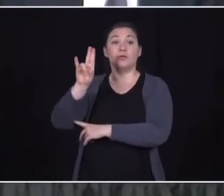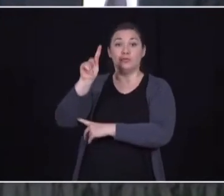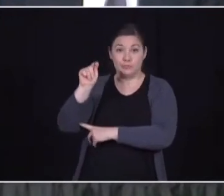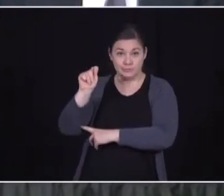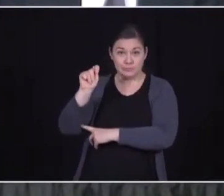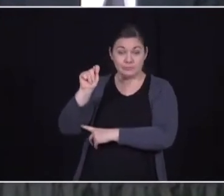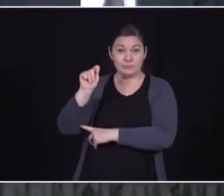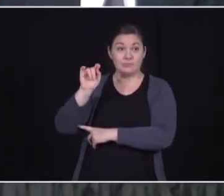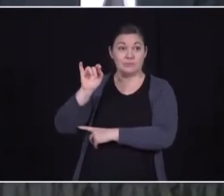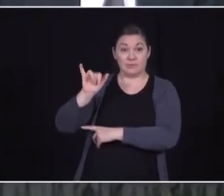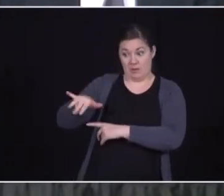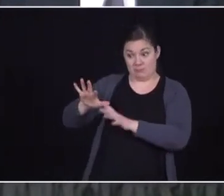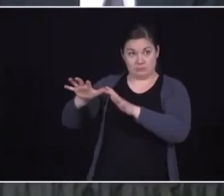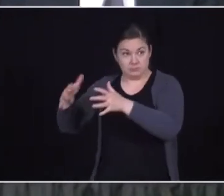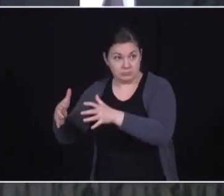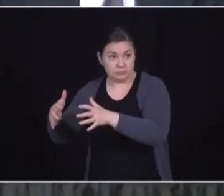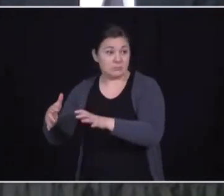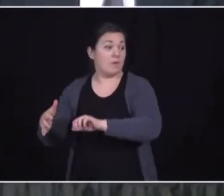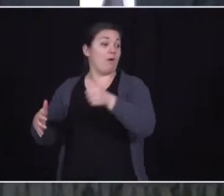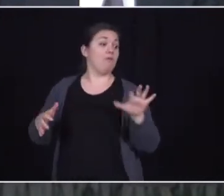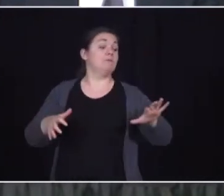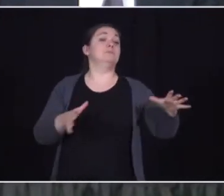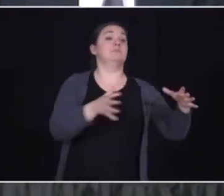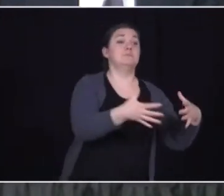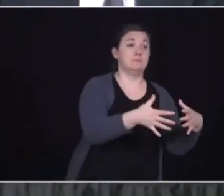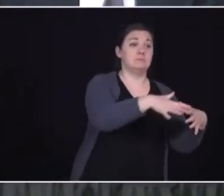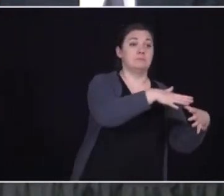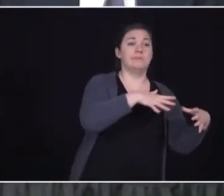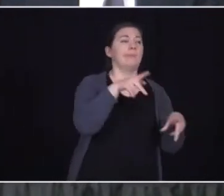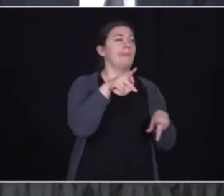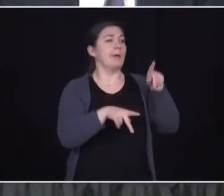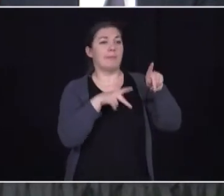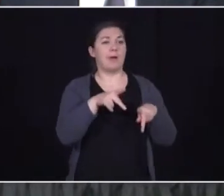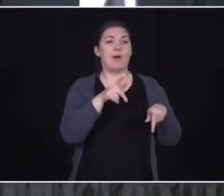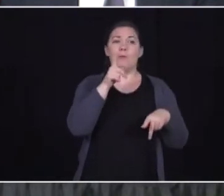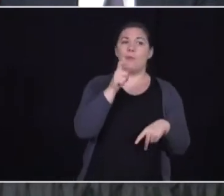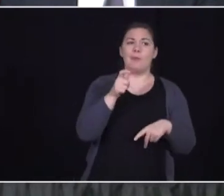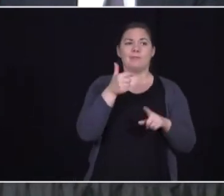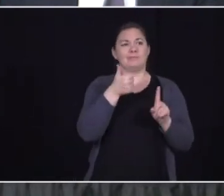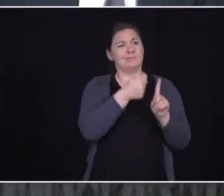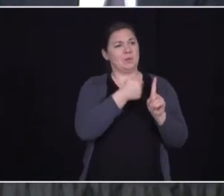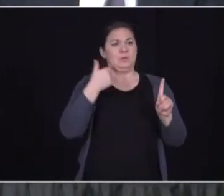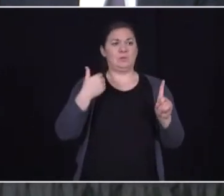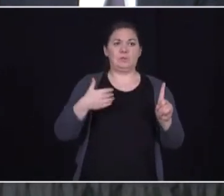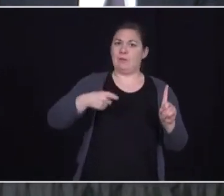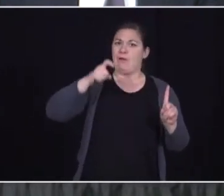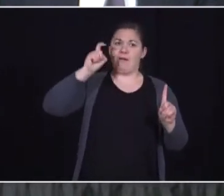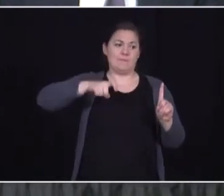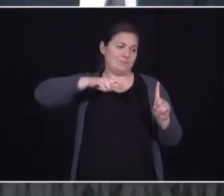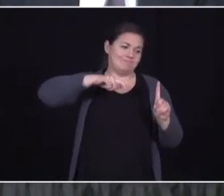healthcare workers, population number 3 is First Nation, Métis, and Inuit adults in Ontario, published number 4 is those receiving